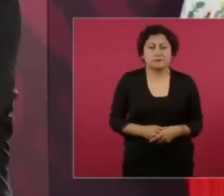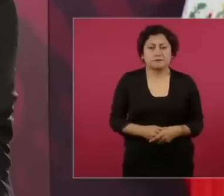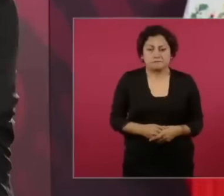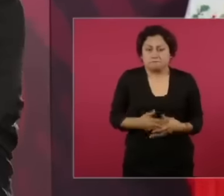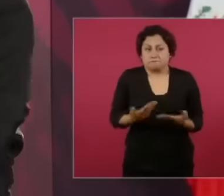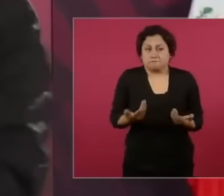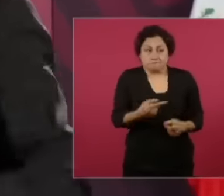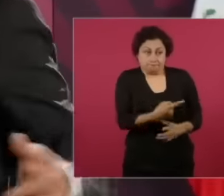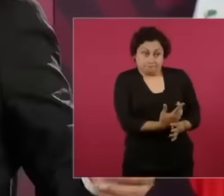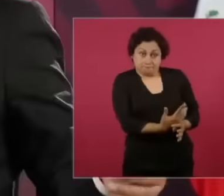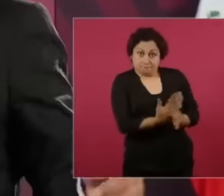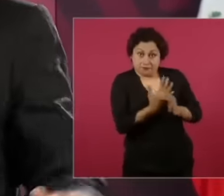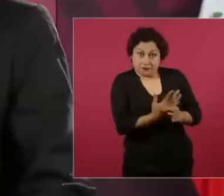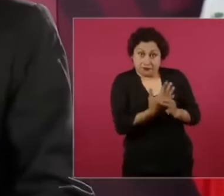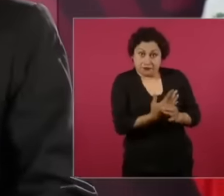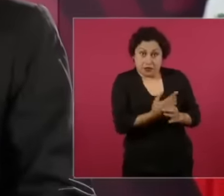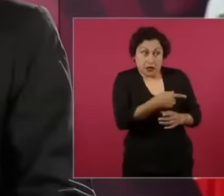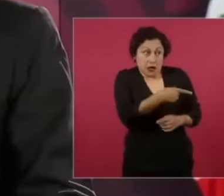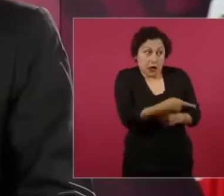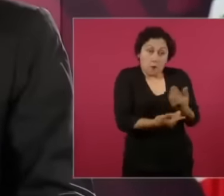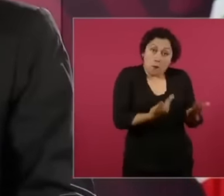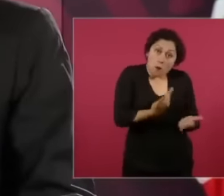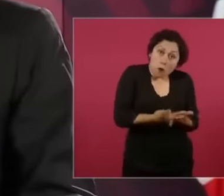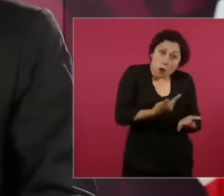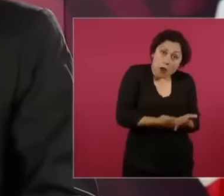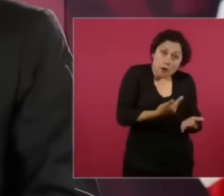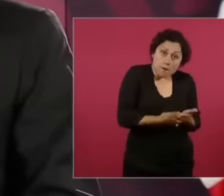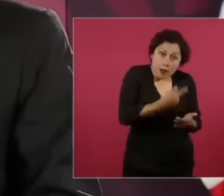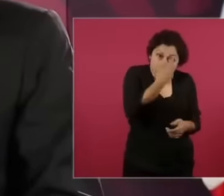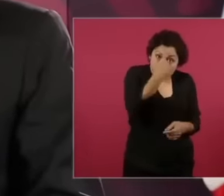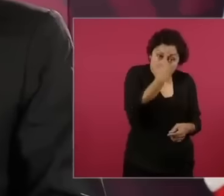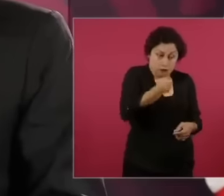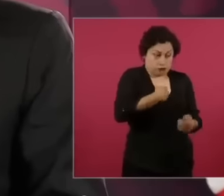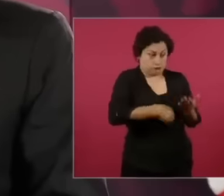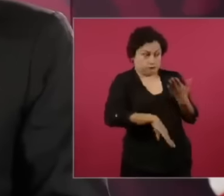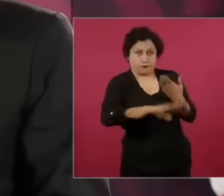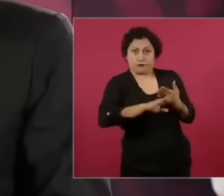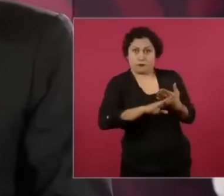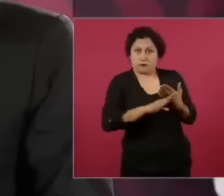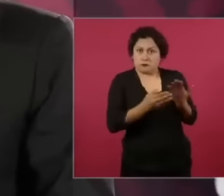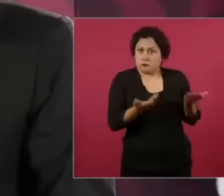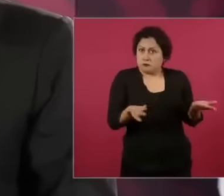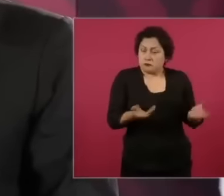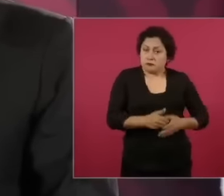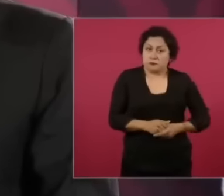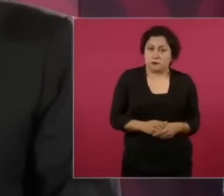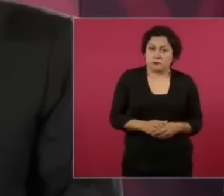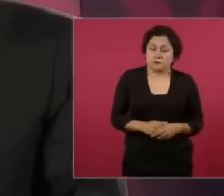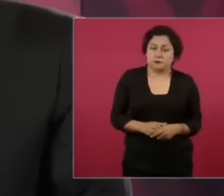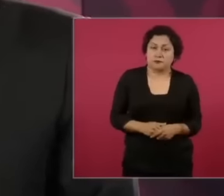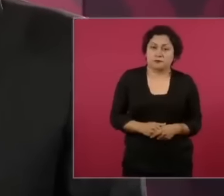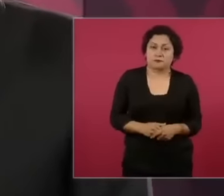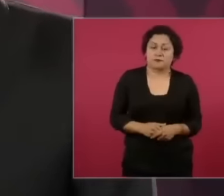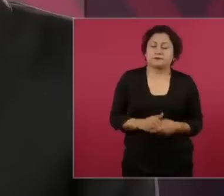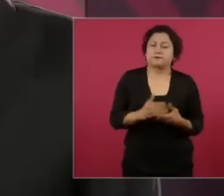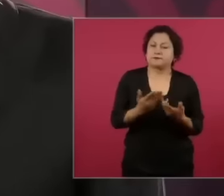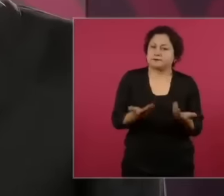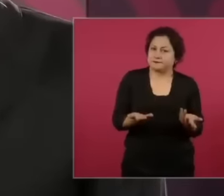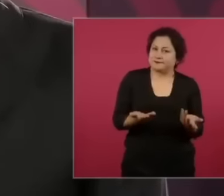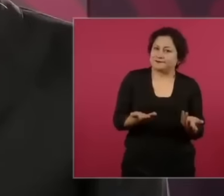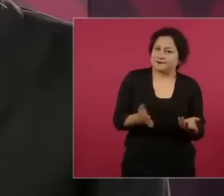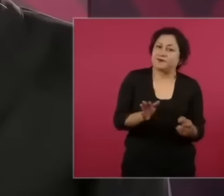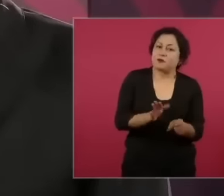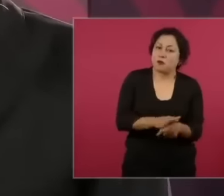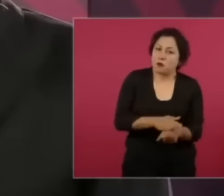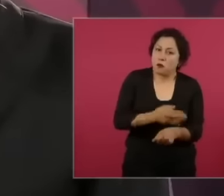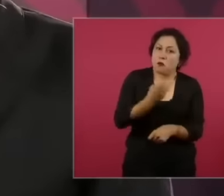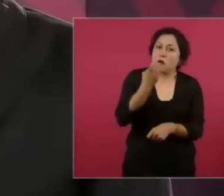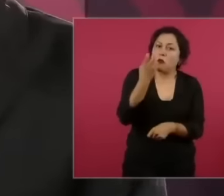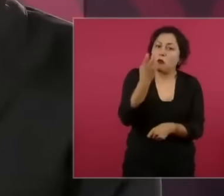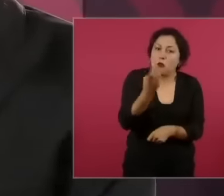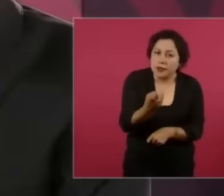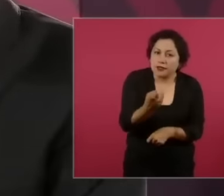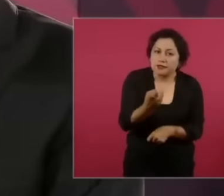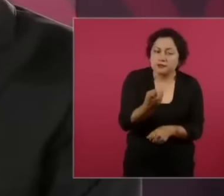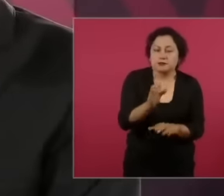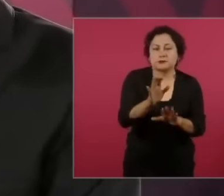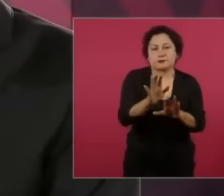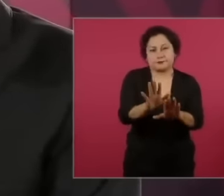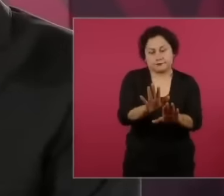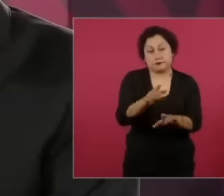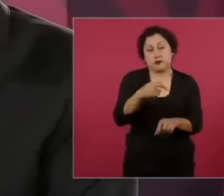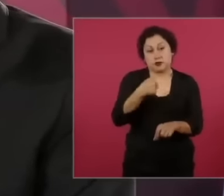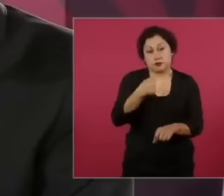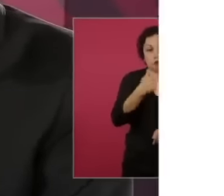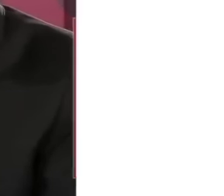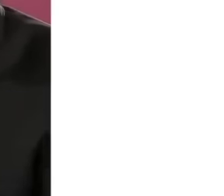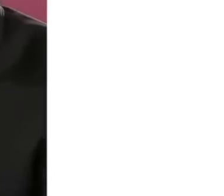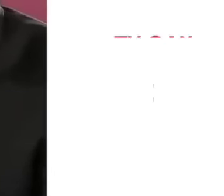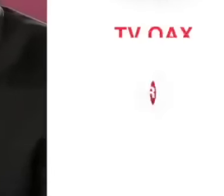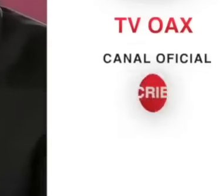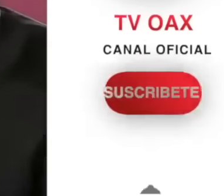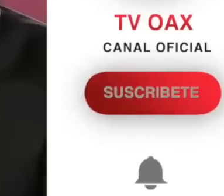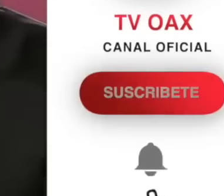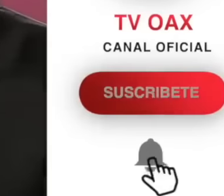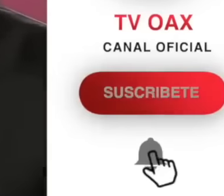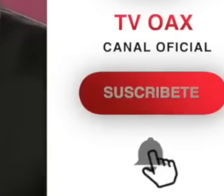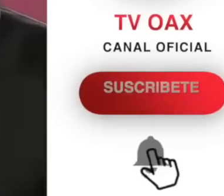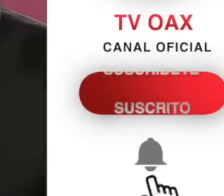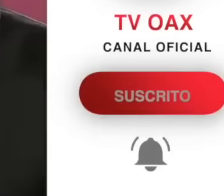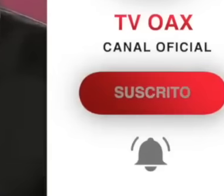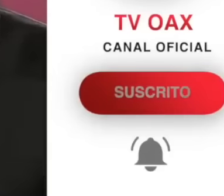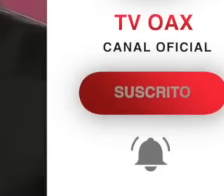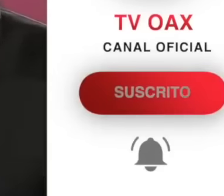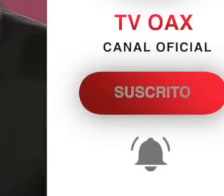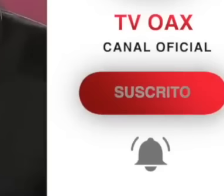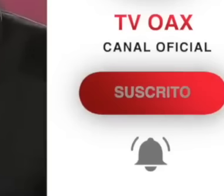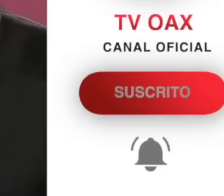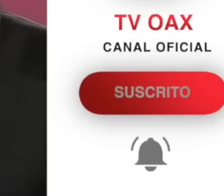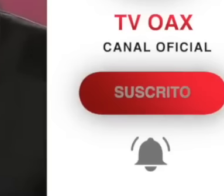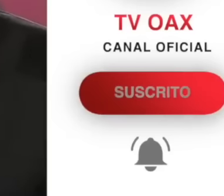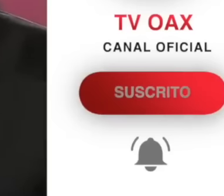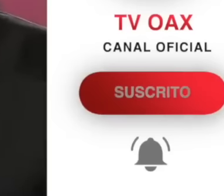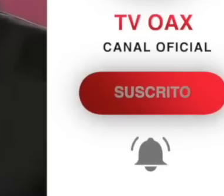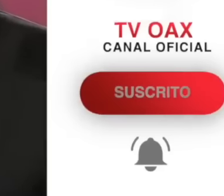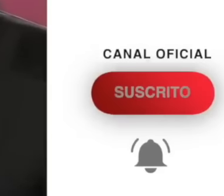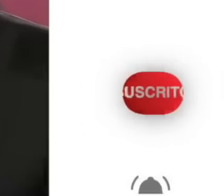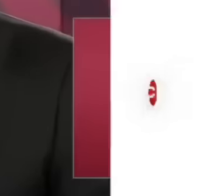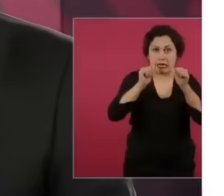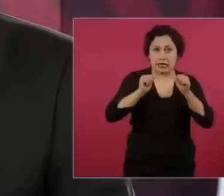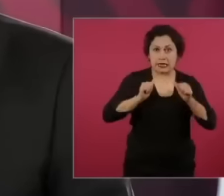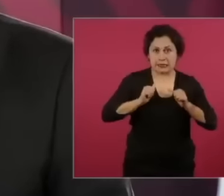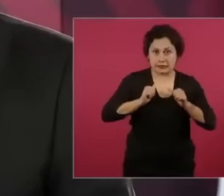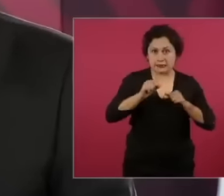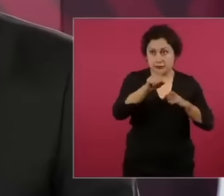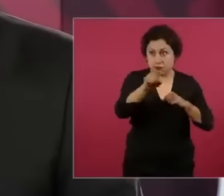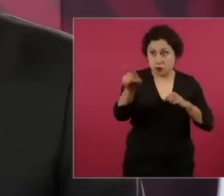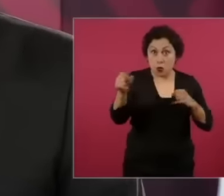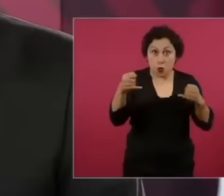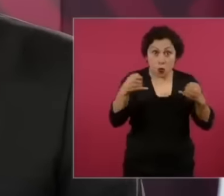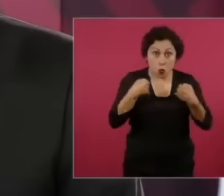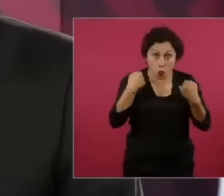everything that is why it is very important and this is a message a greater teaching for young people